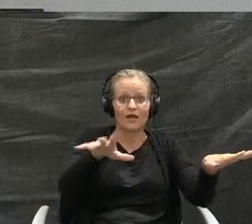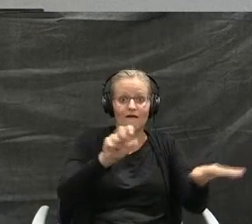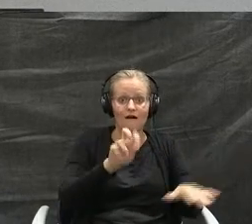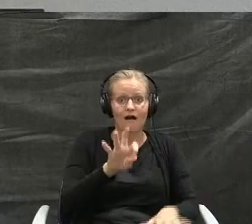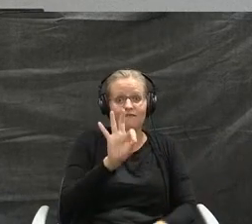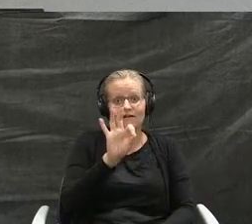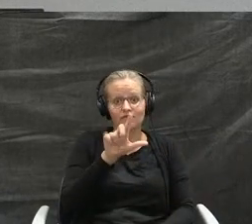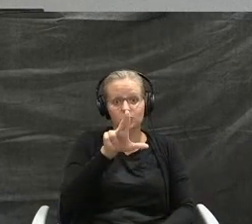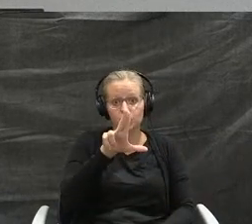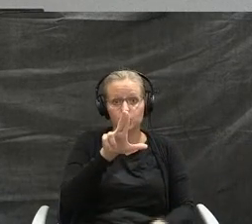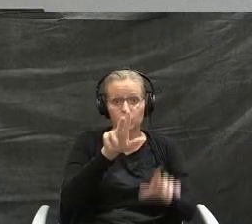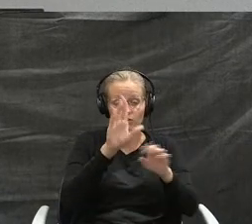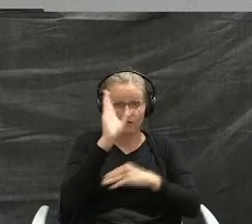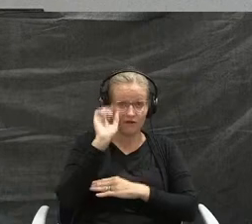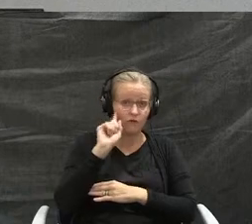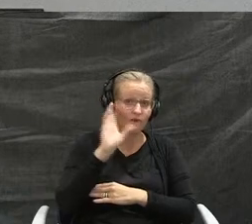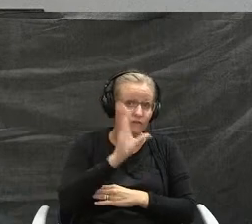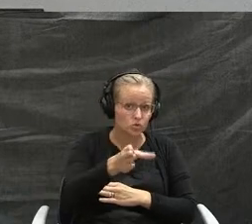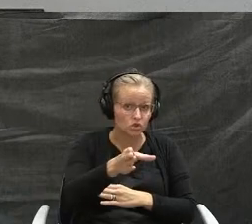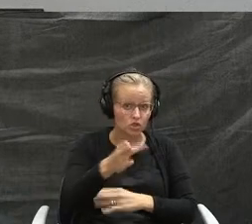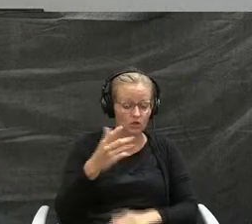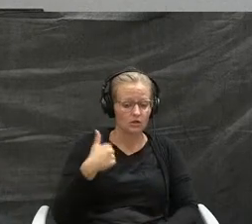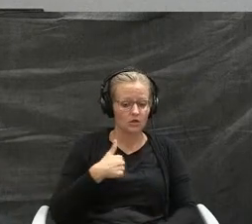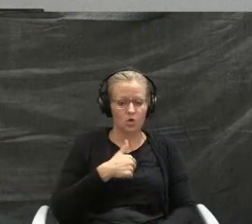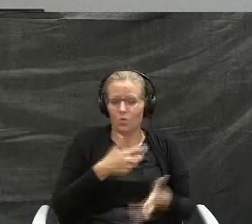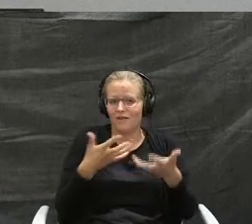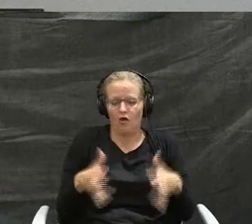We've had experiences Taco with child care during the